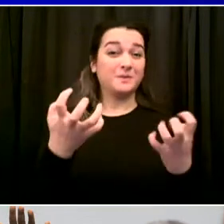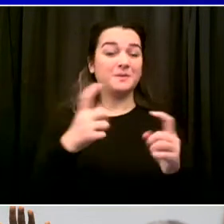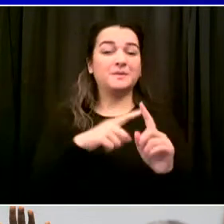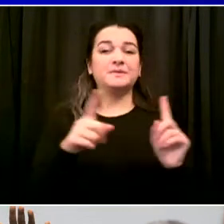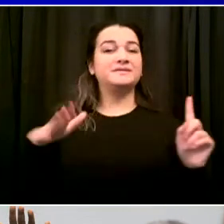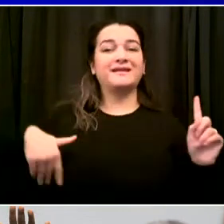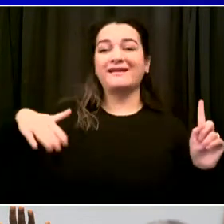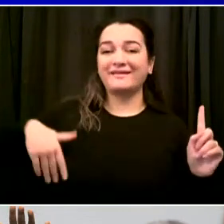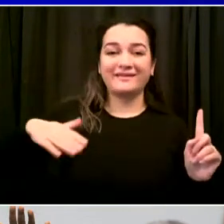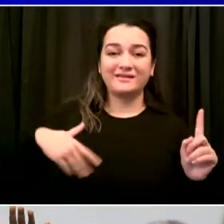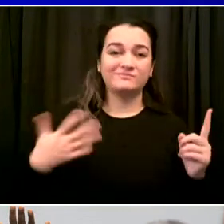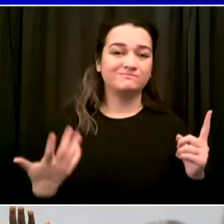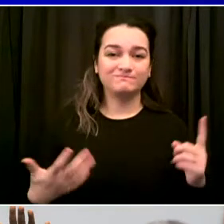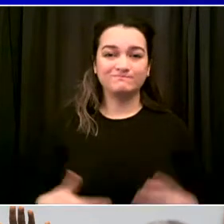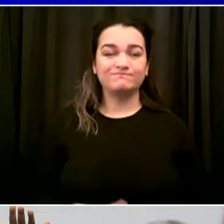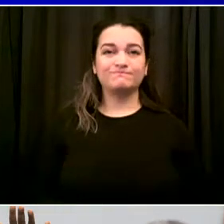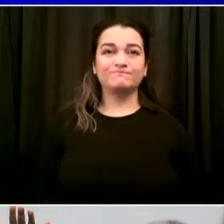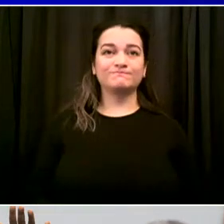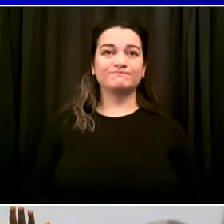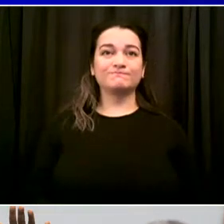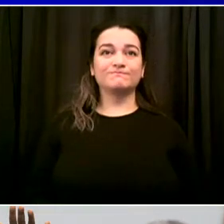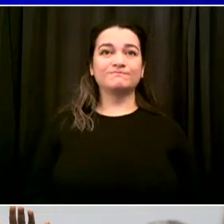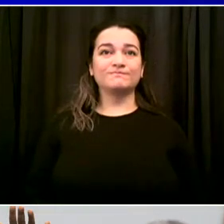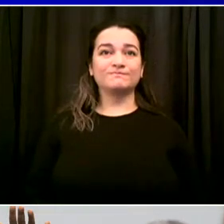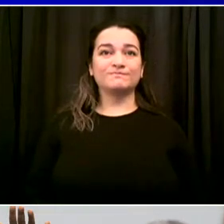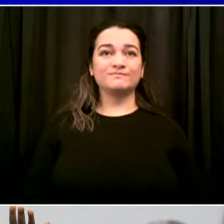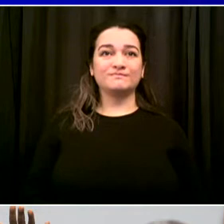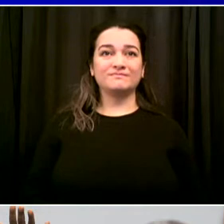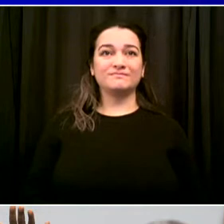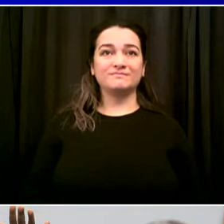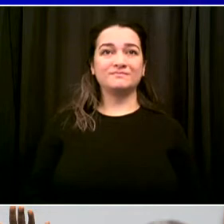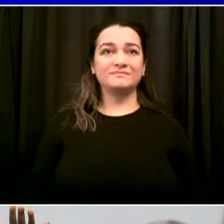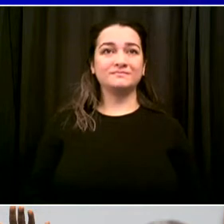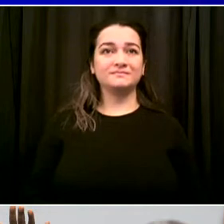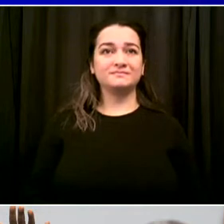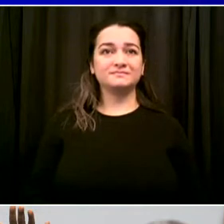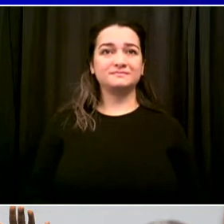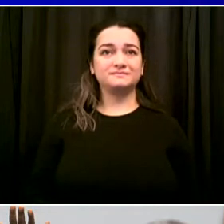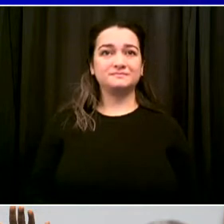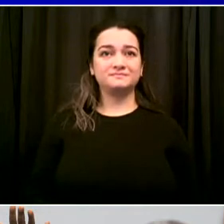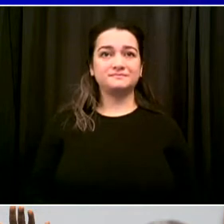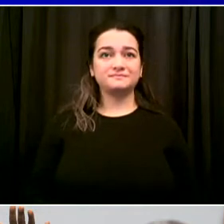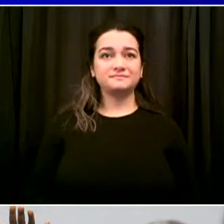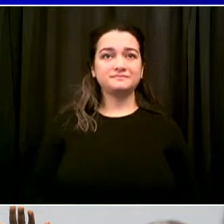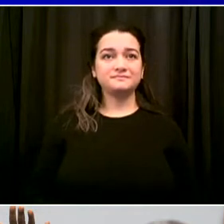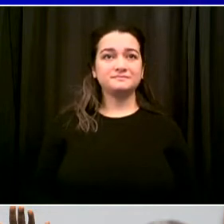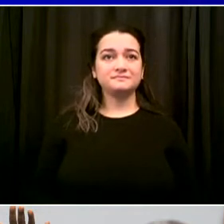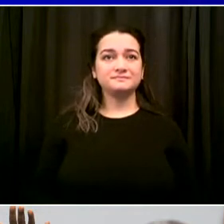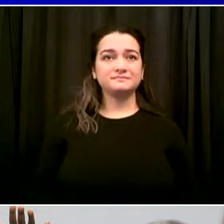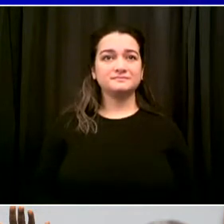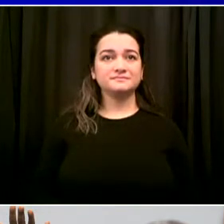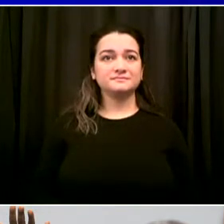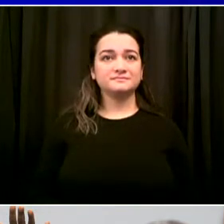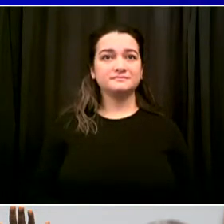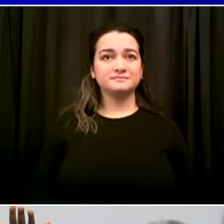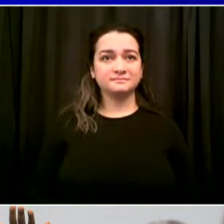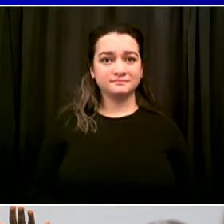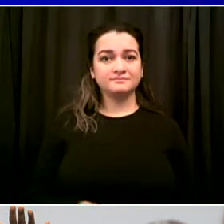THEY DO. CLELERGY MEMBERS SHOULD BE VACCINATED, FOLKS IN THE CRIMINAL JUSTICE FIELD, FOLKS